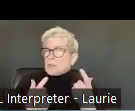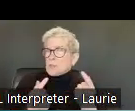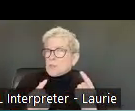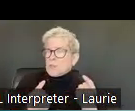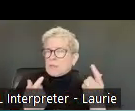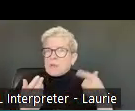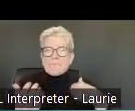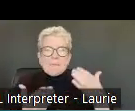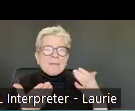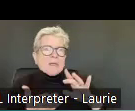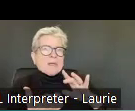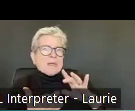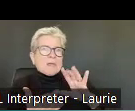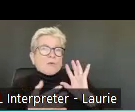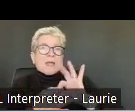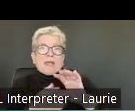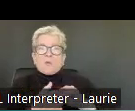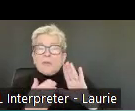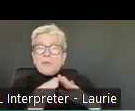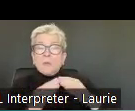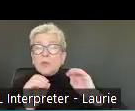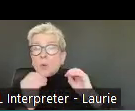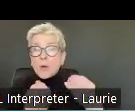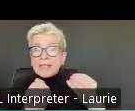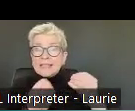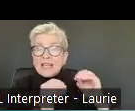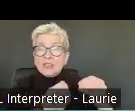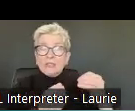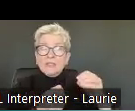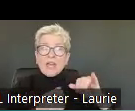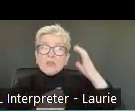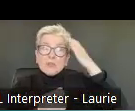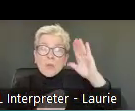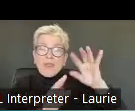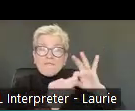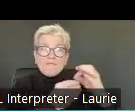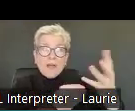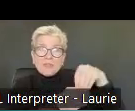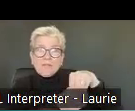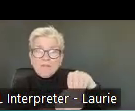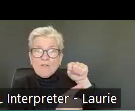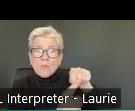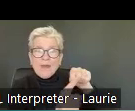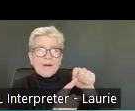community organizations that you know your families are a part of. Look around your